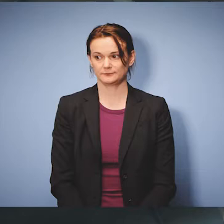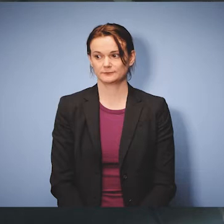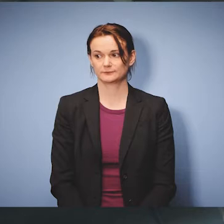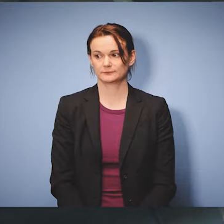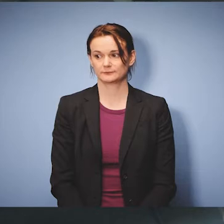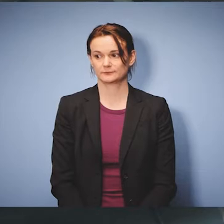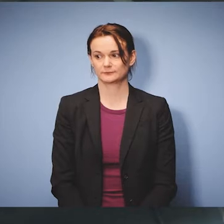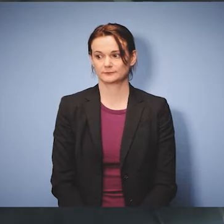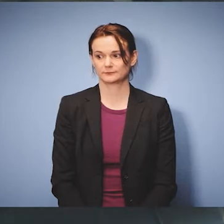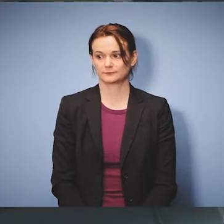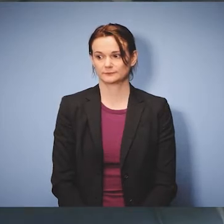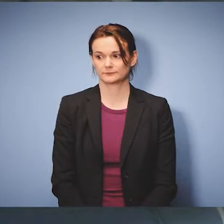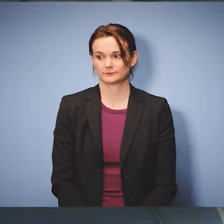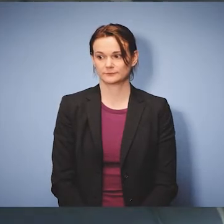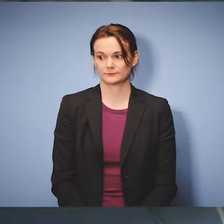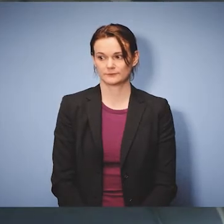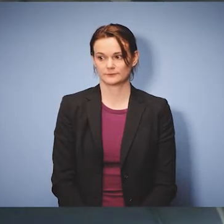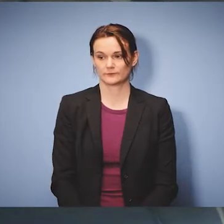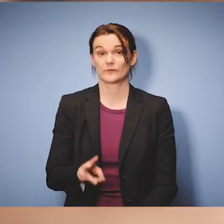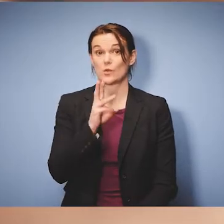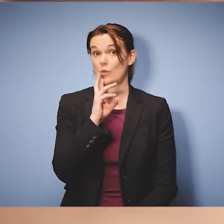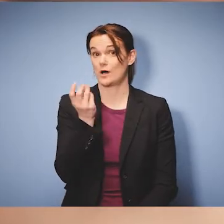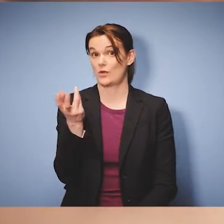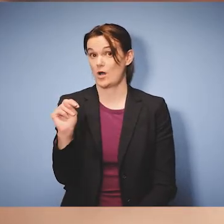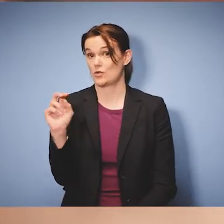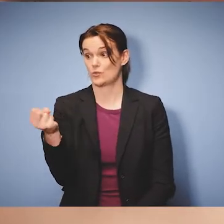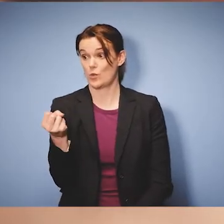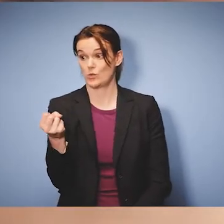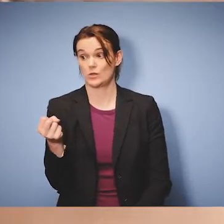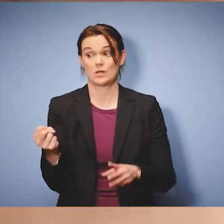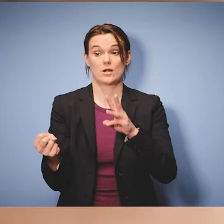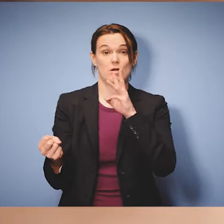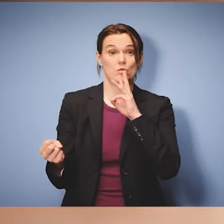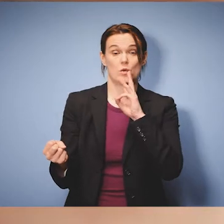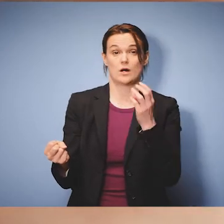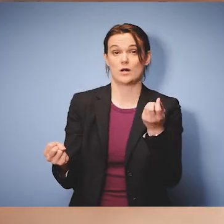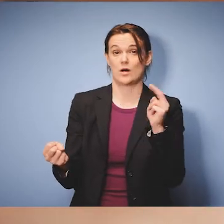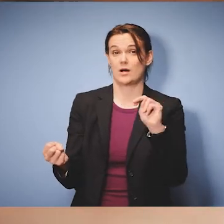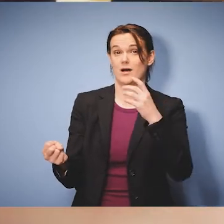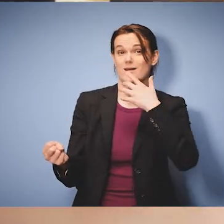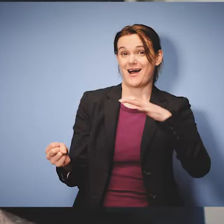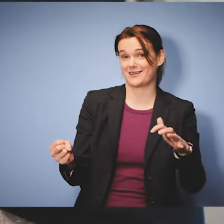There. Okay. Cold and hot.